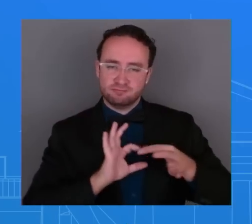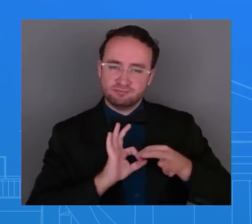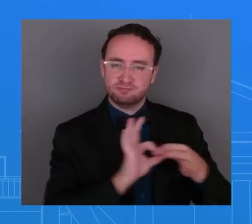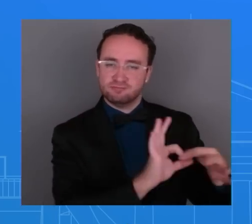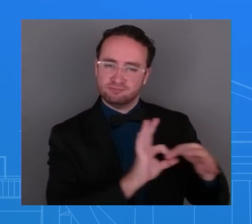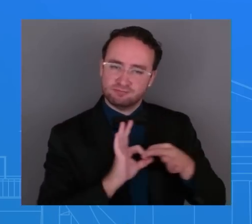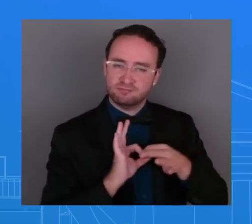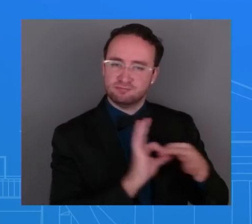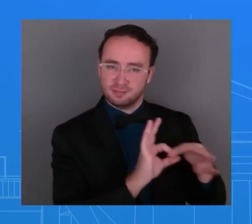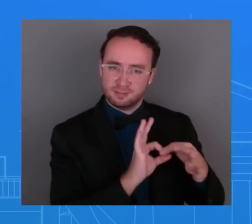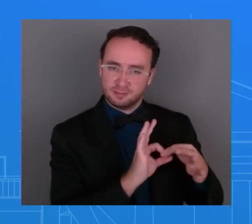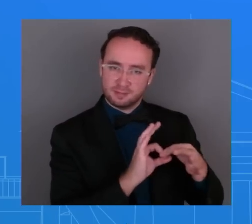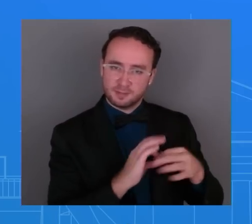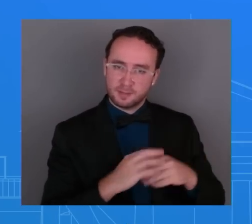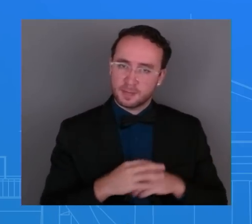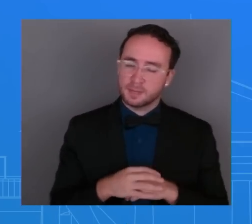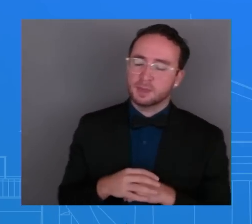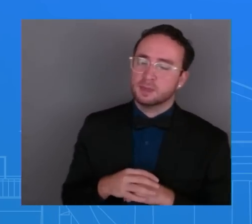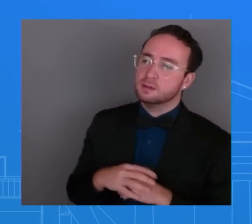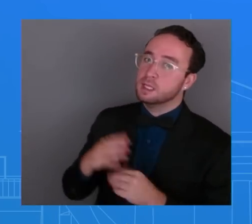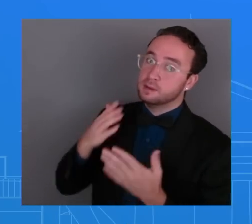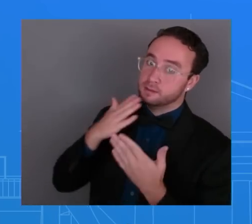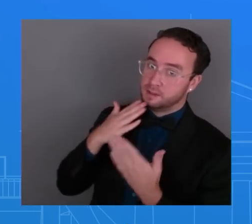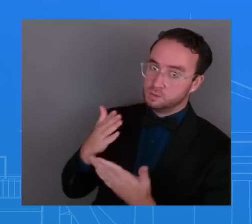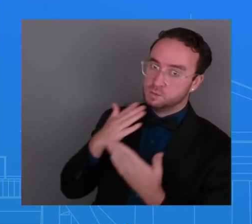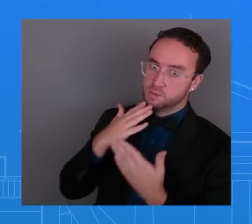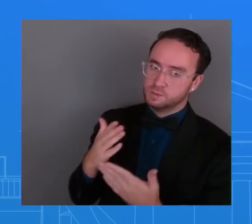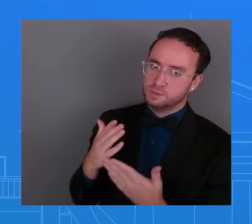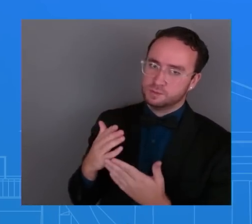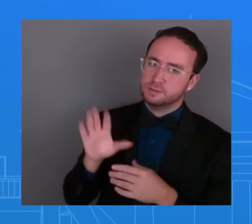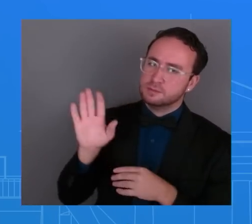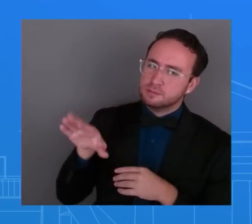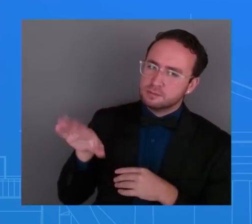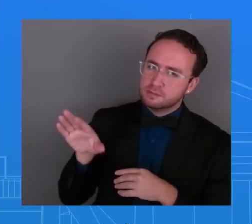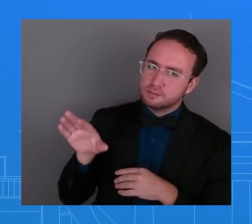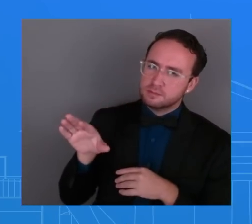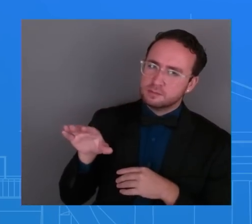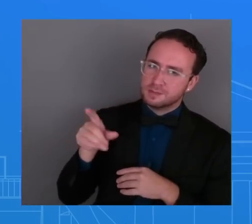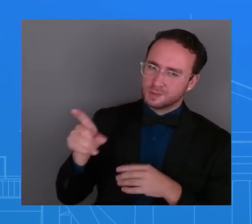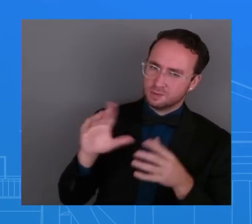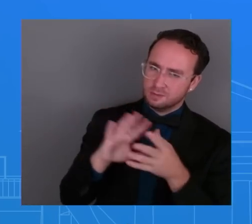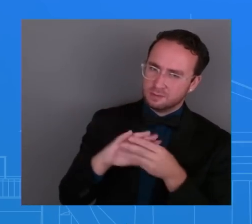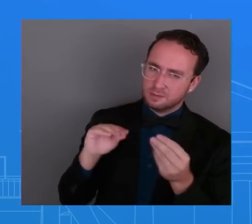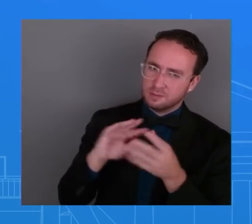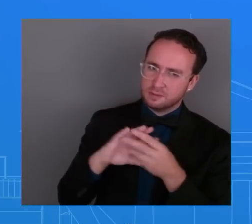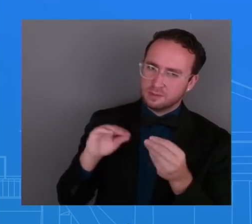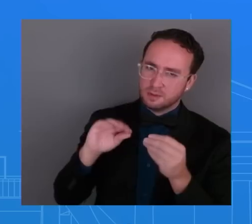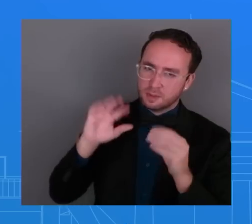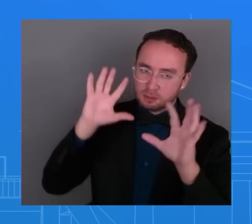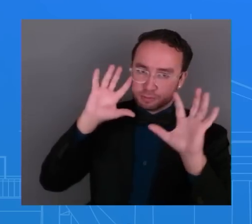You mentioned earlier the president's push to reform the Supreme Court -- term limits and ethics requirements.